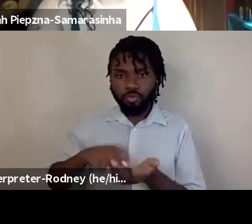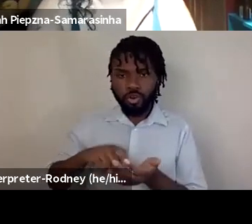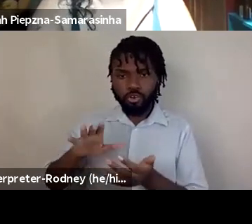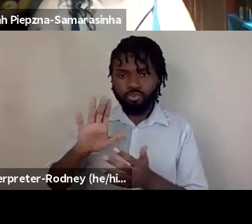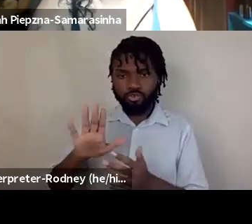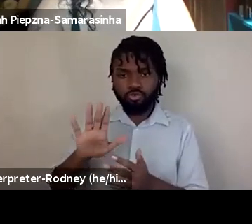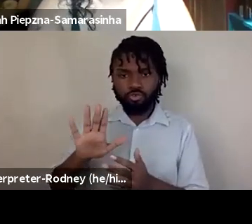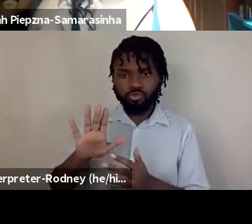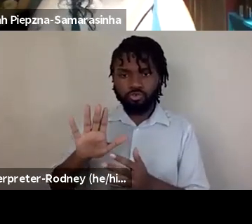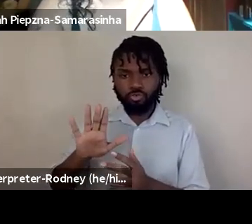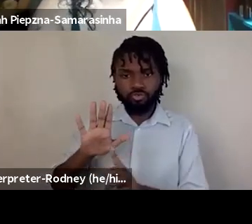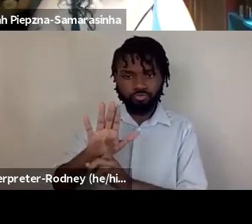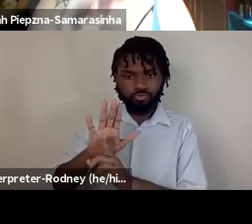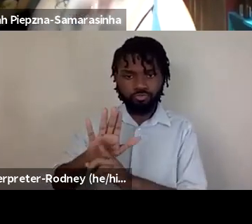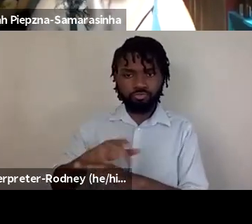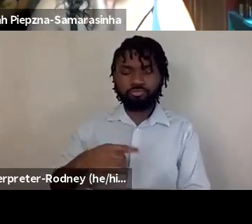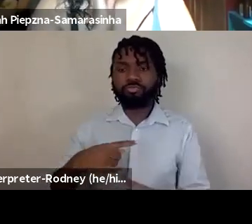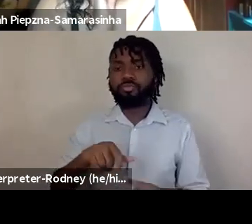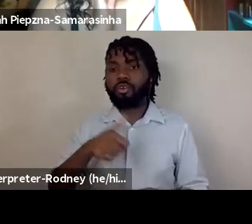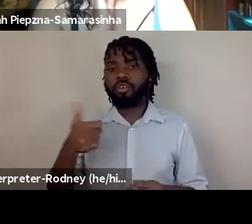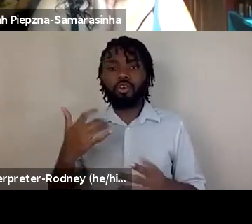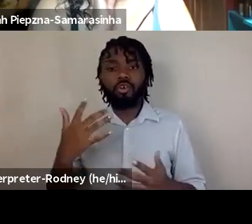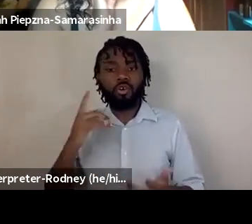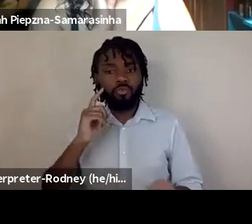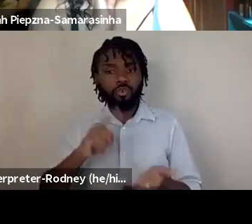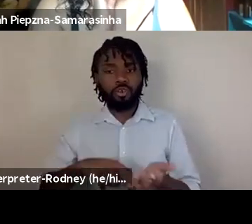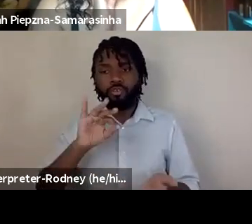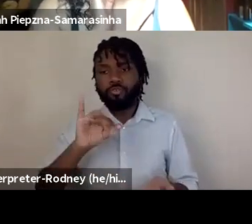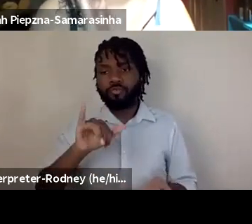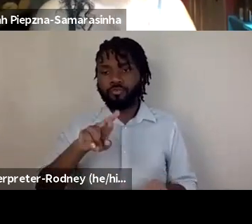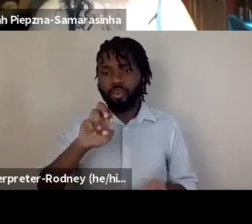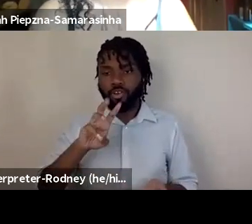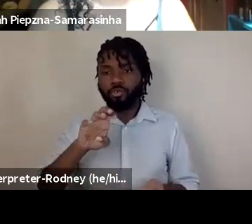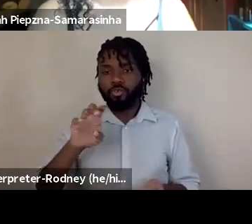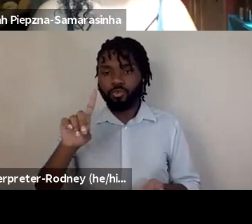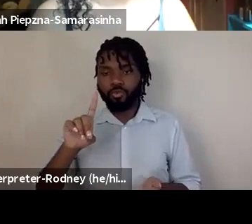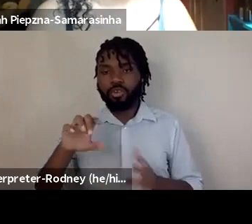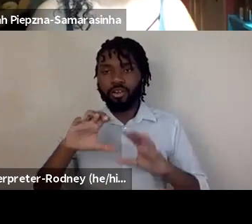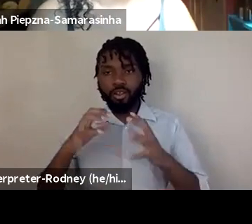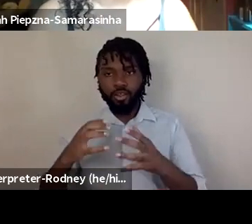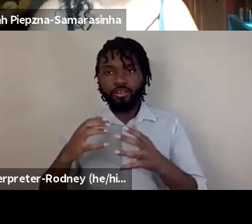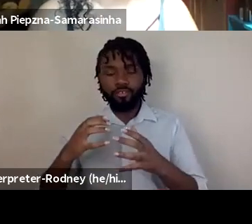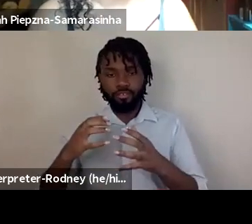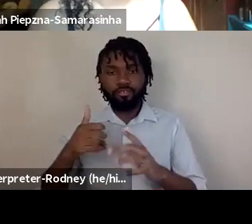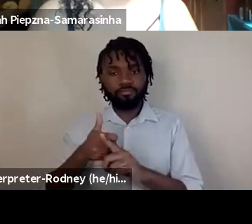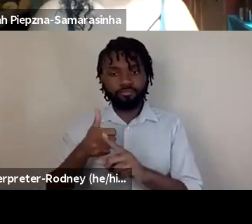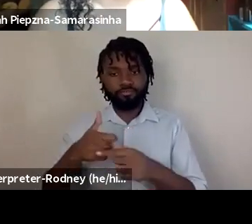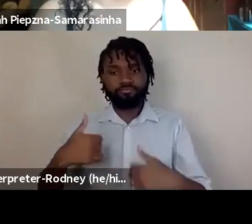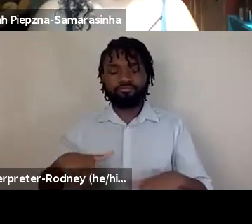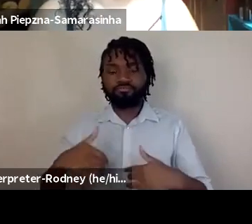Shout out to Fireweed Collective who graciously has hosted this Zoom.